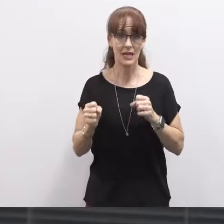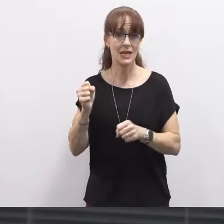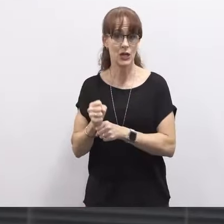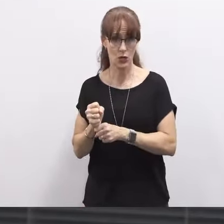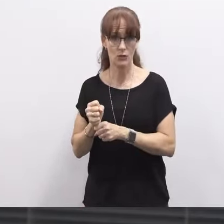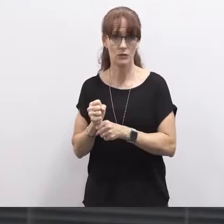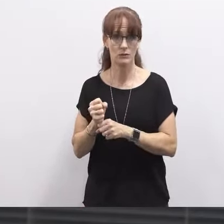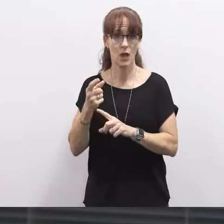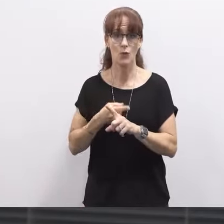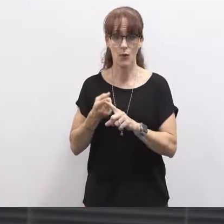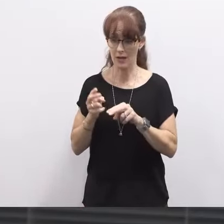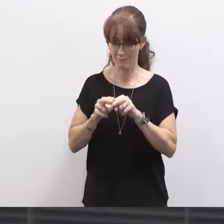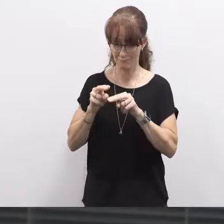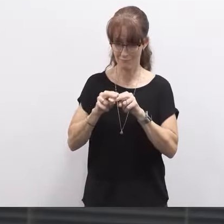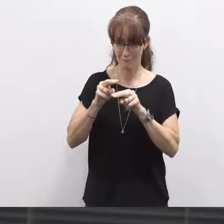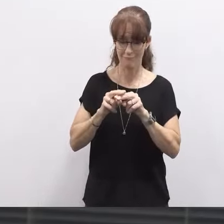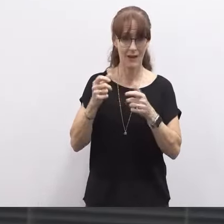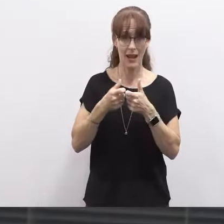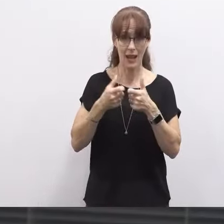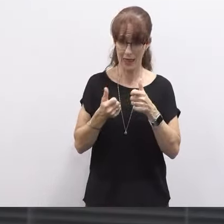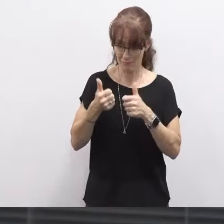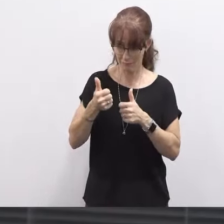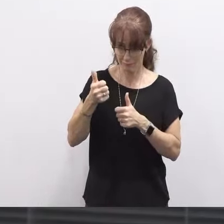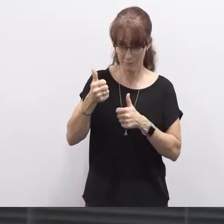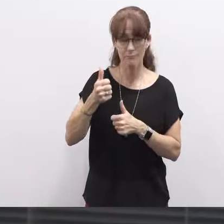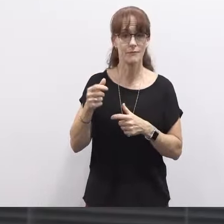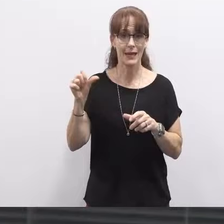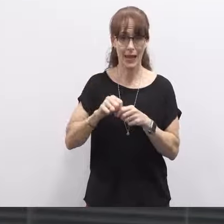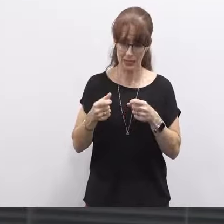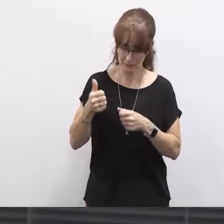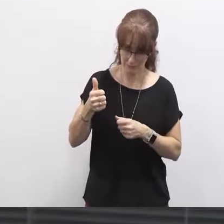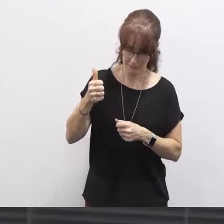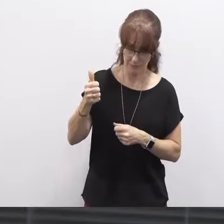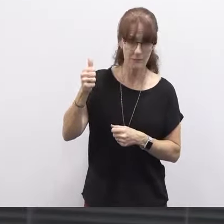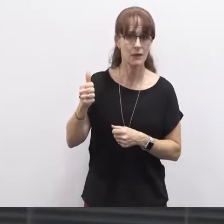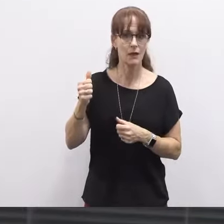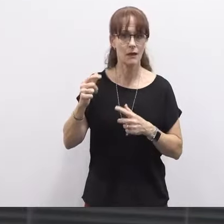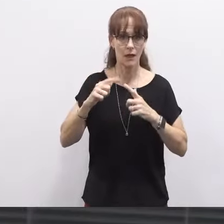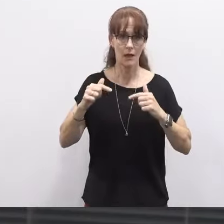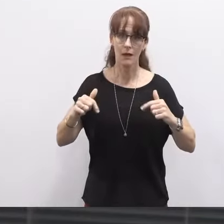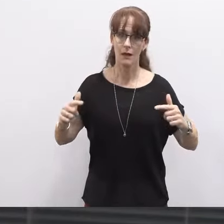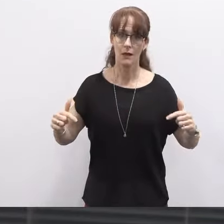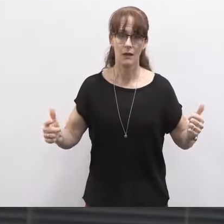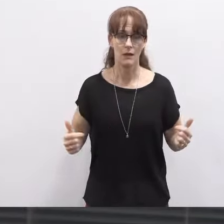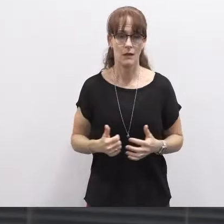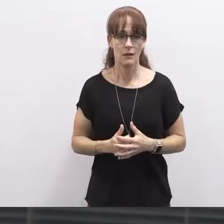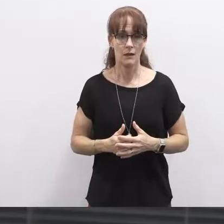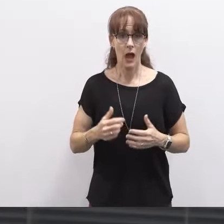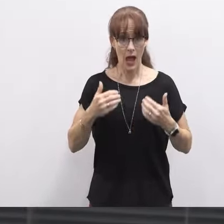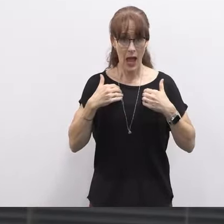but rent went up, electricity went up, gas, so on and so forth. I have a car.